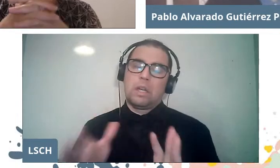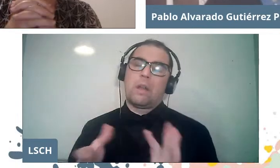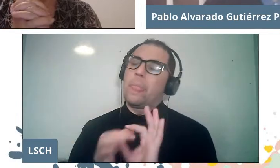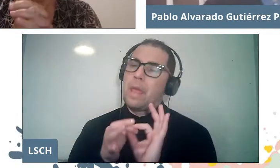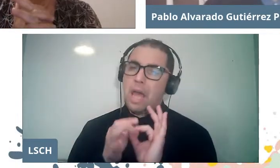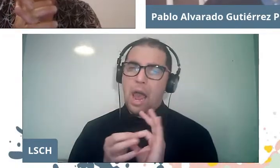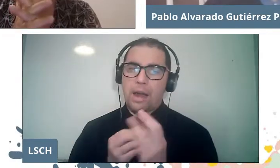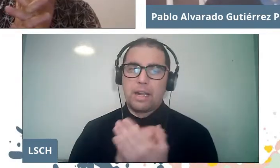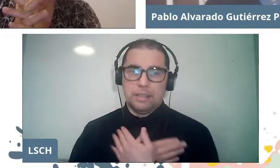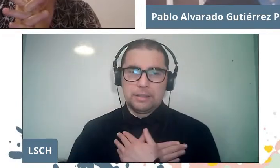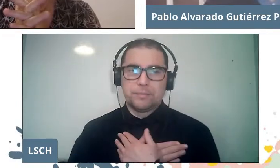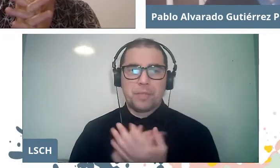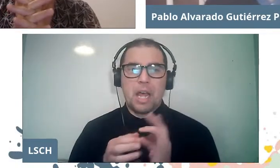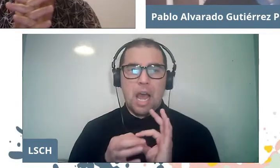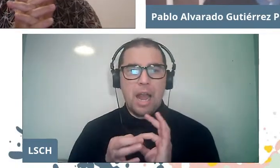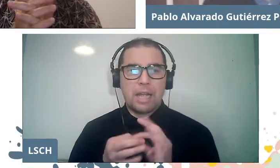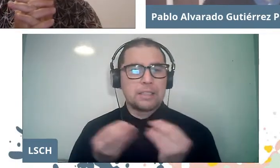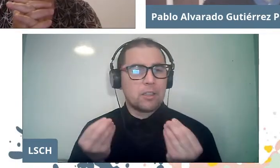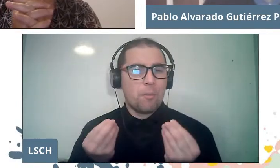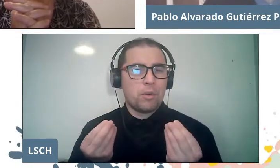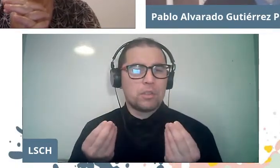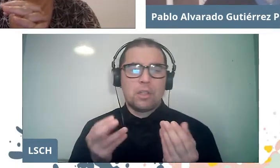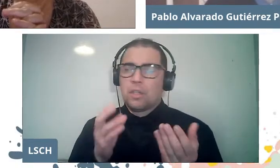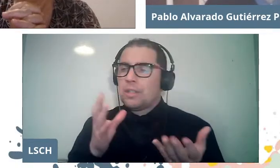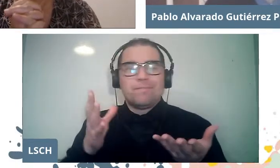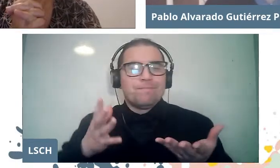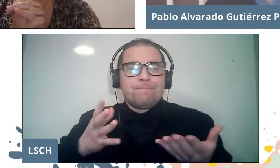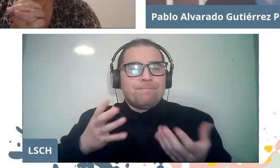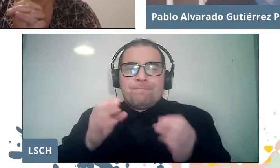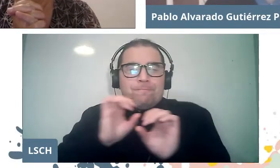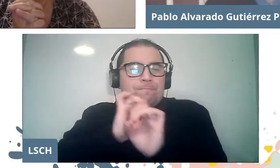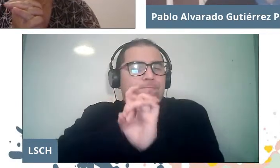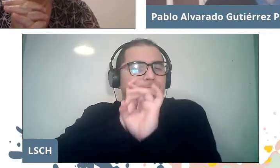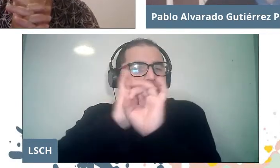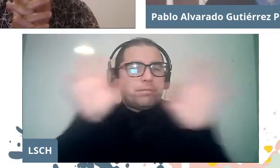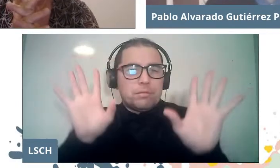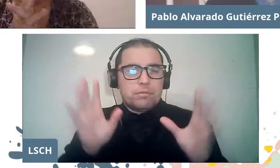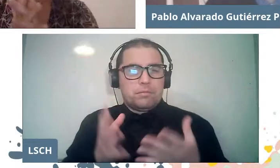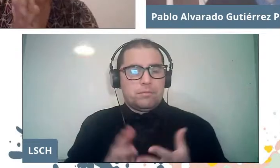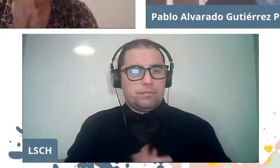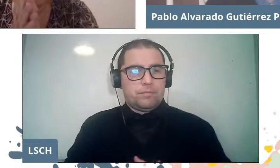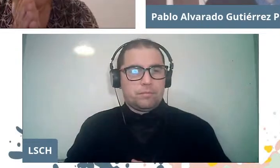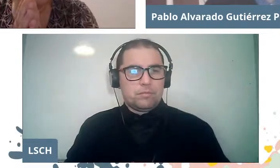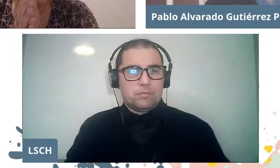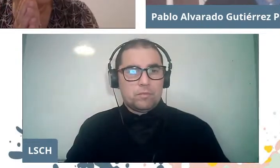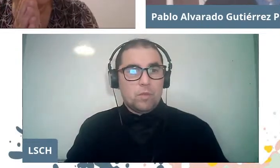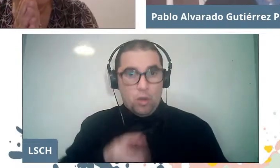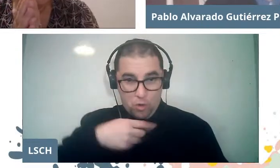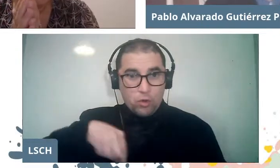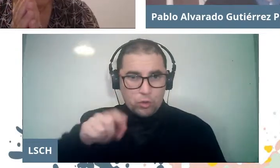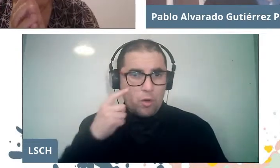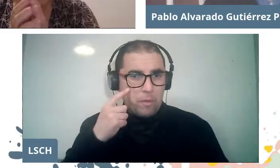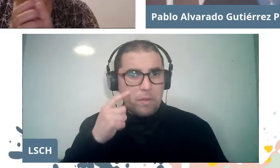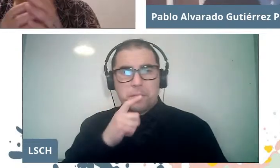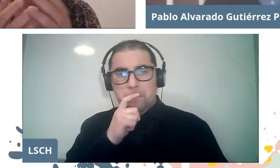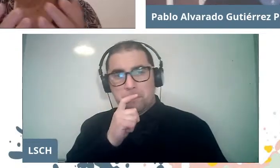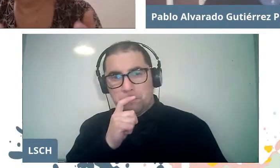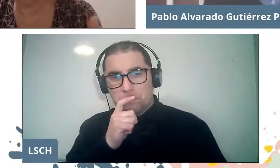This is invaluable, I swear, because you allowed us to approach